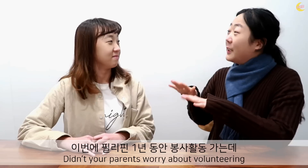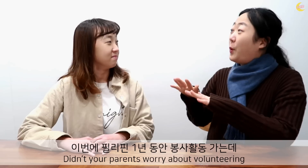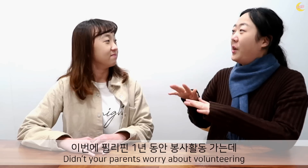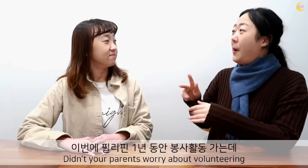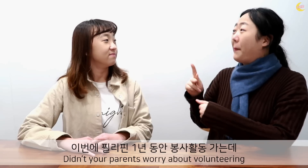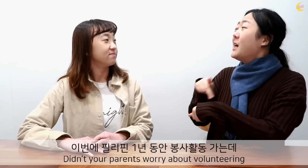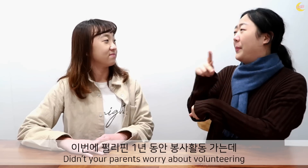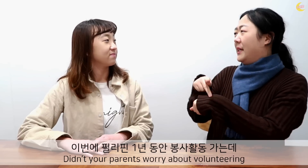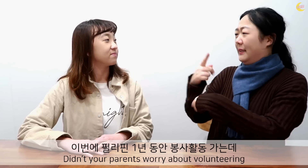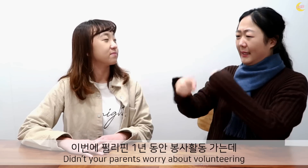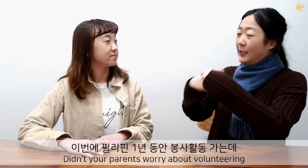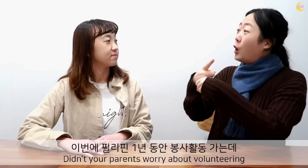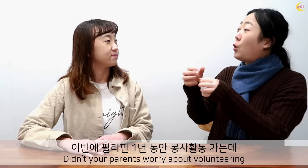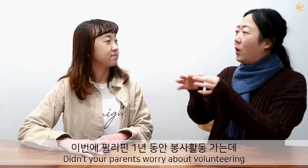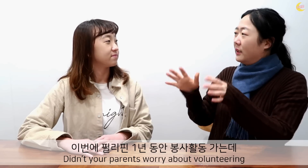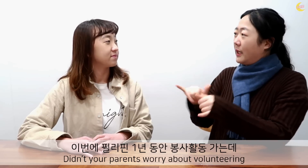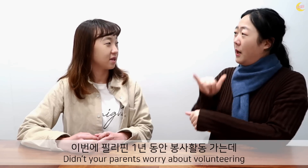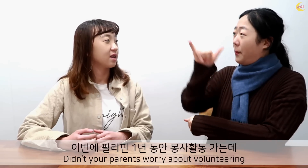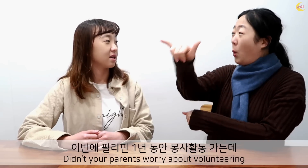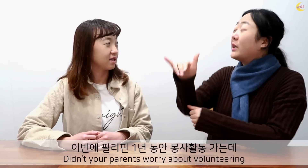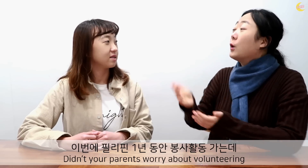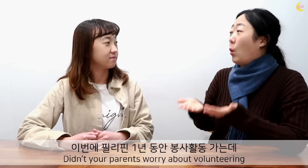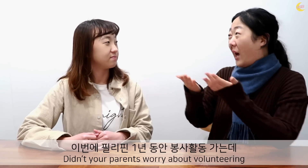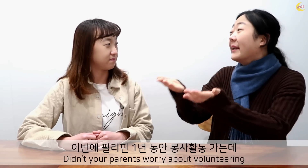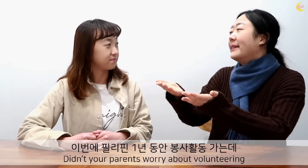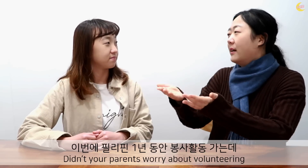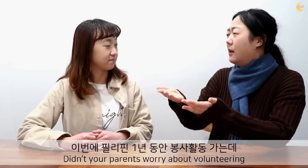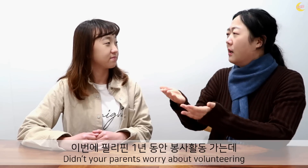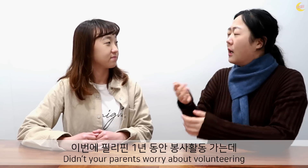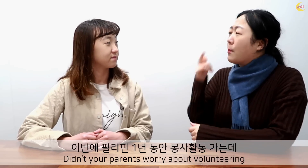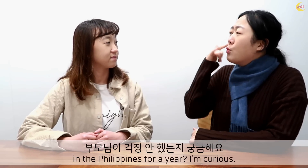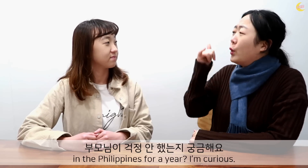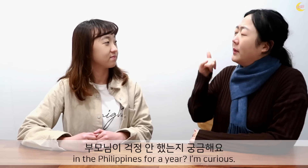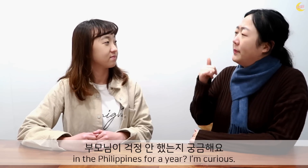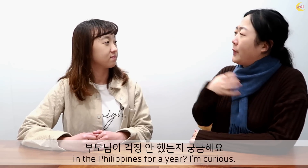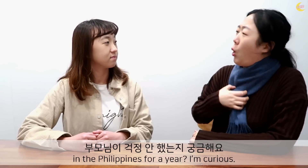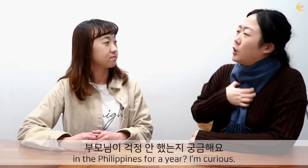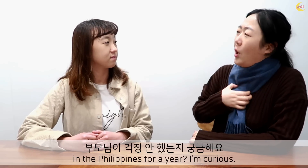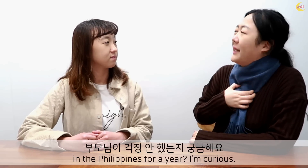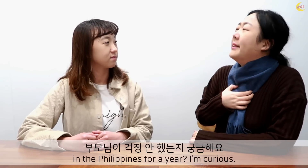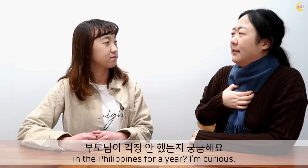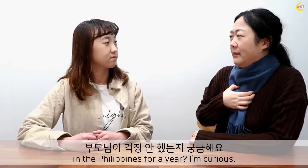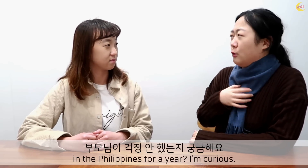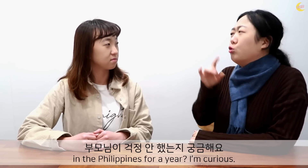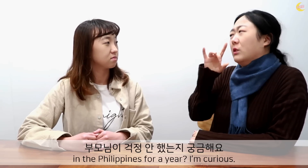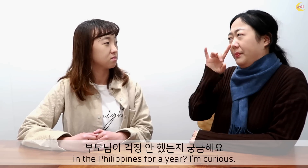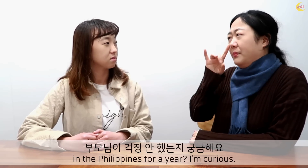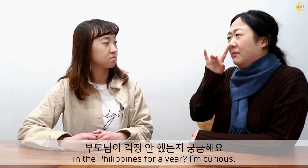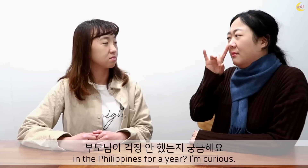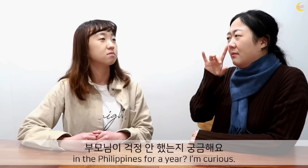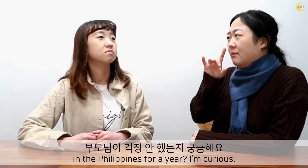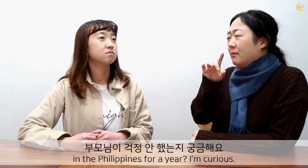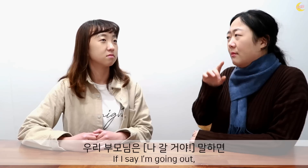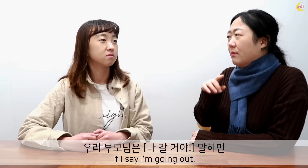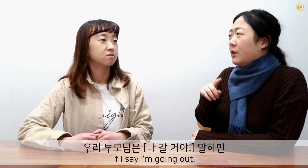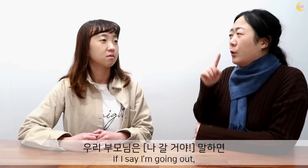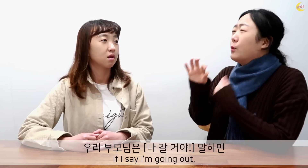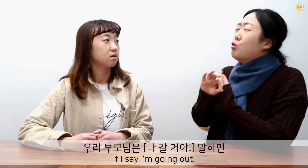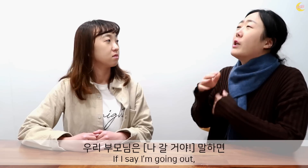Didn’t your parents worry about volunteering in the Philippines for a year? I’m curious.